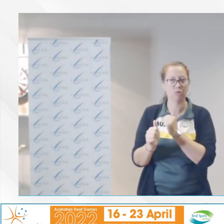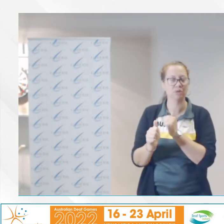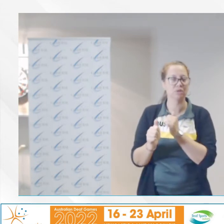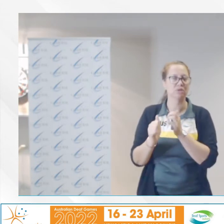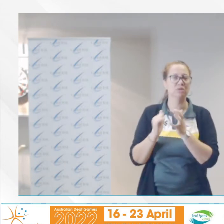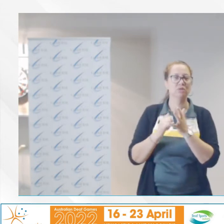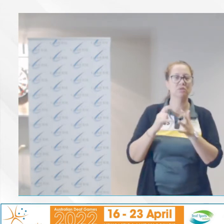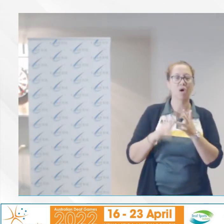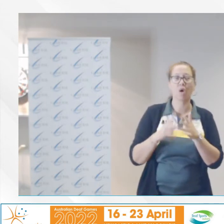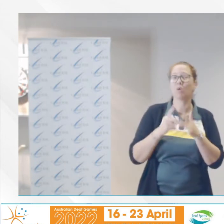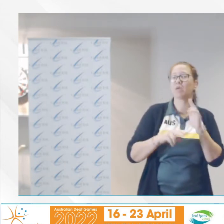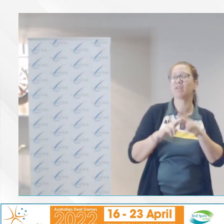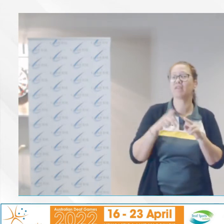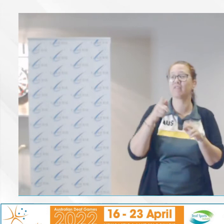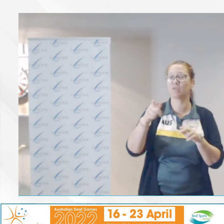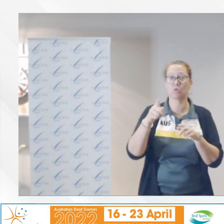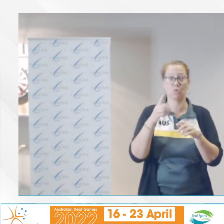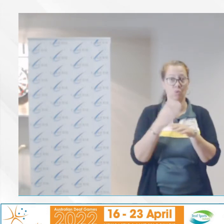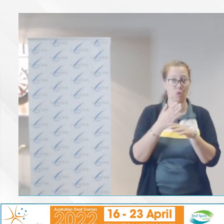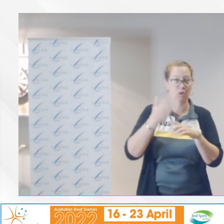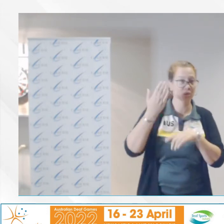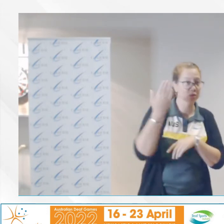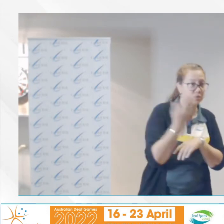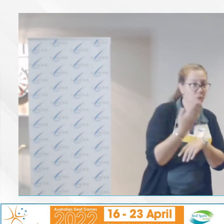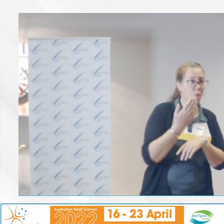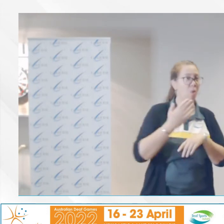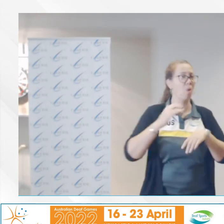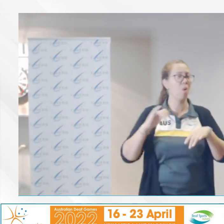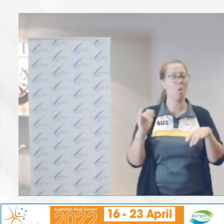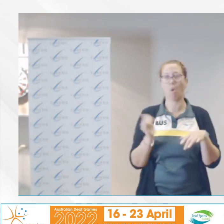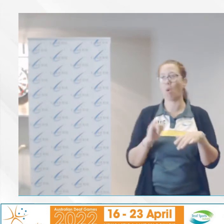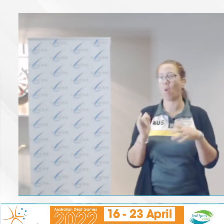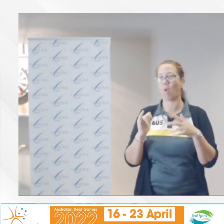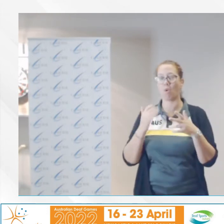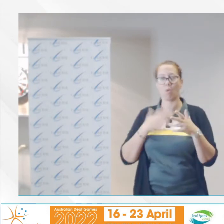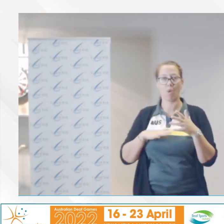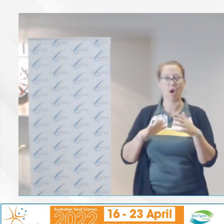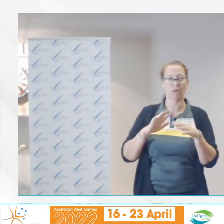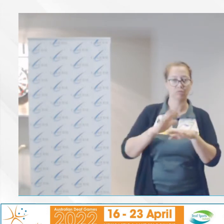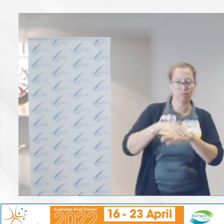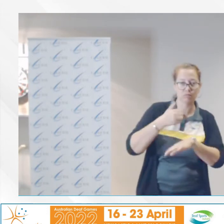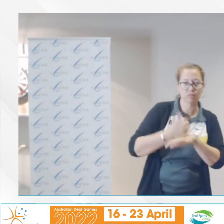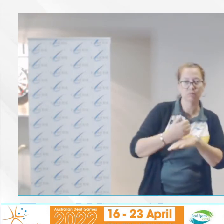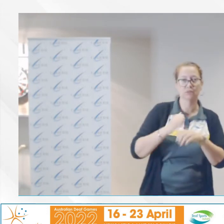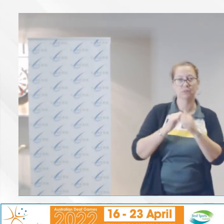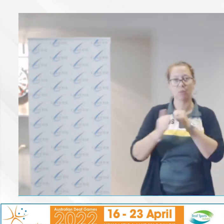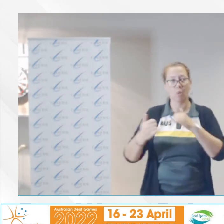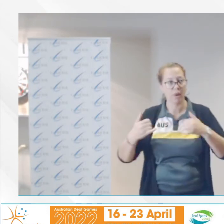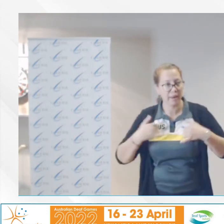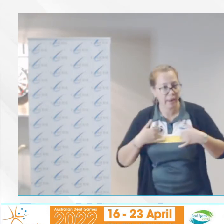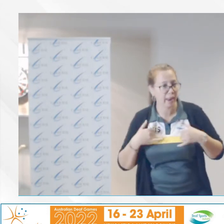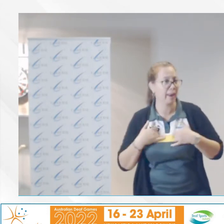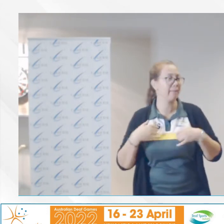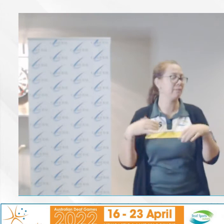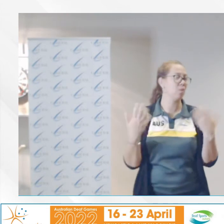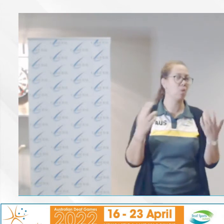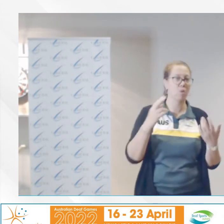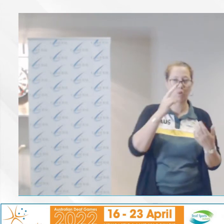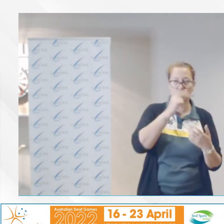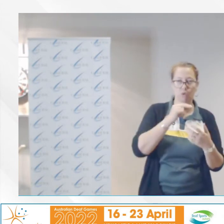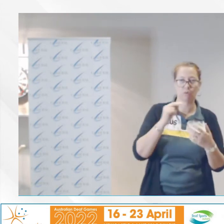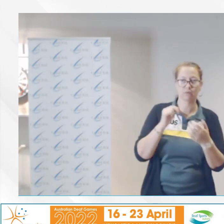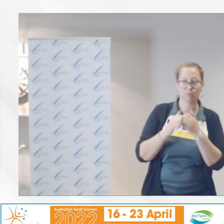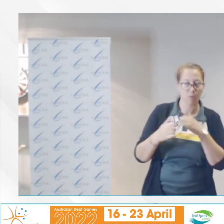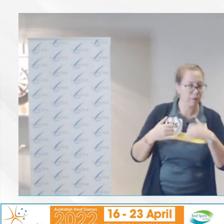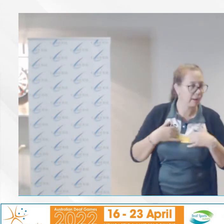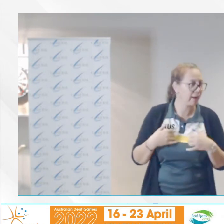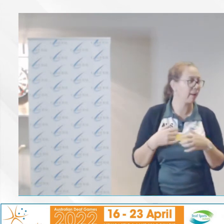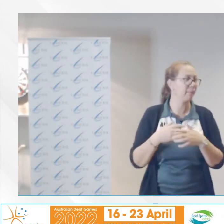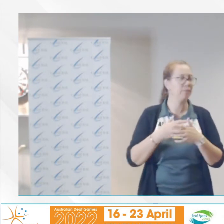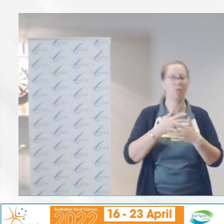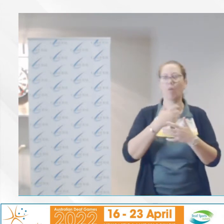in sports so if you work at a school or you want to set up a sports camp or a youth sports camp